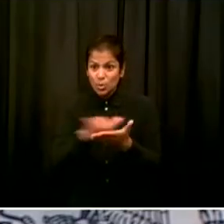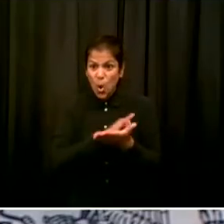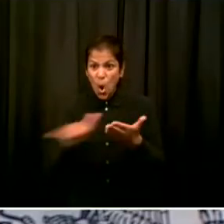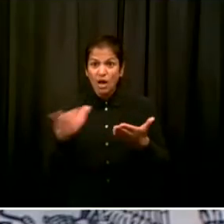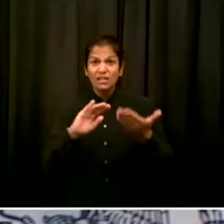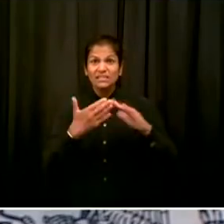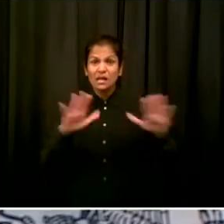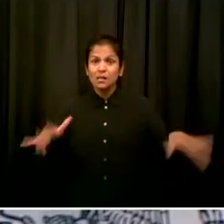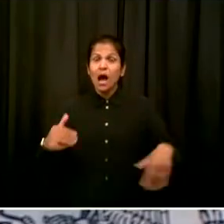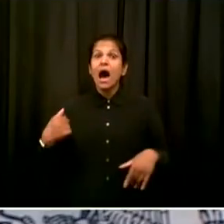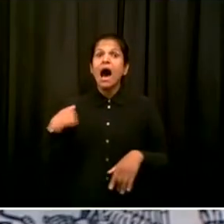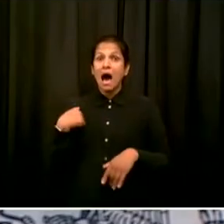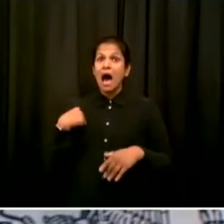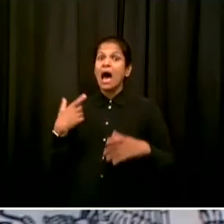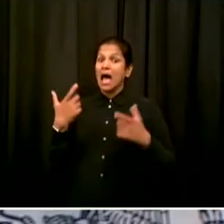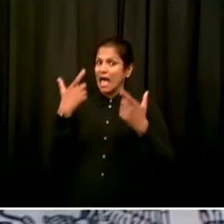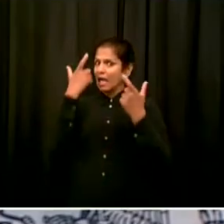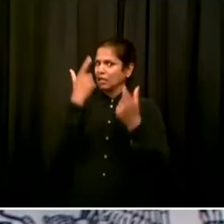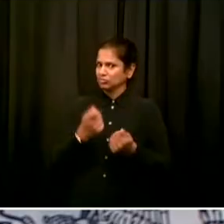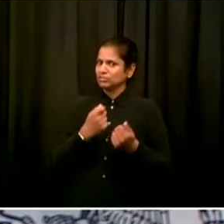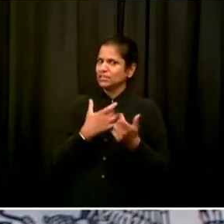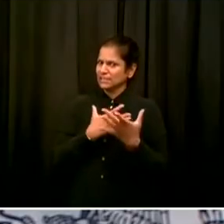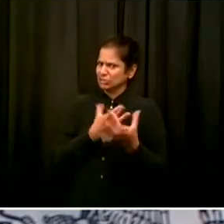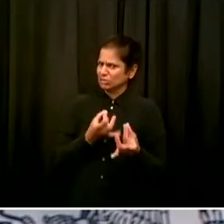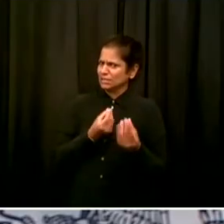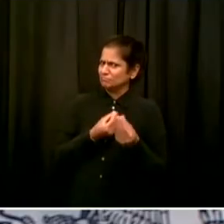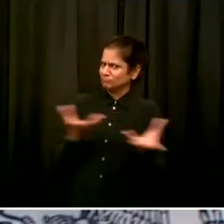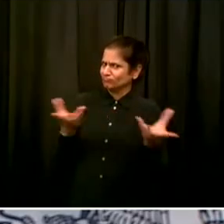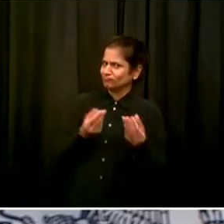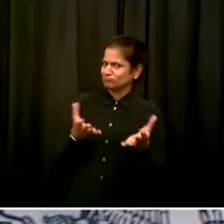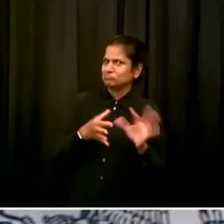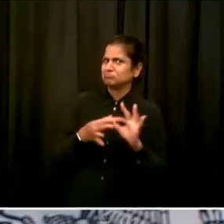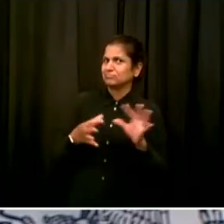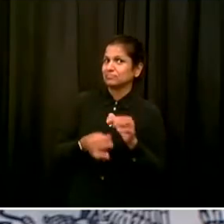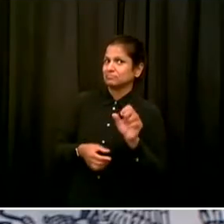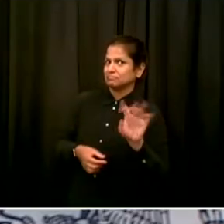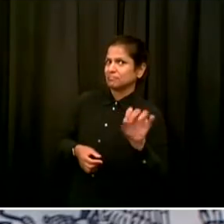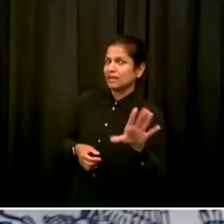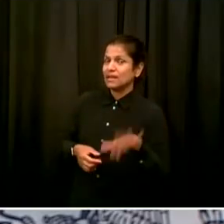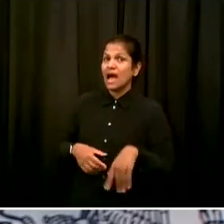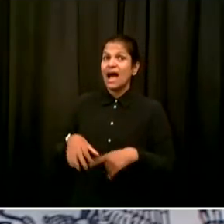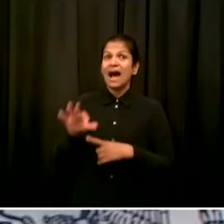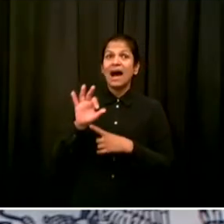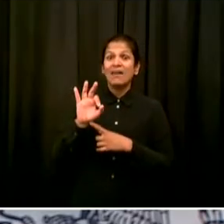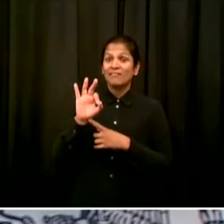ABOUT? WE HAVE A PIECE